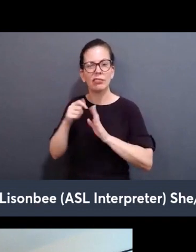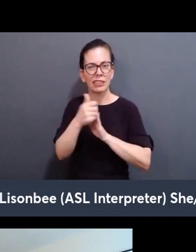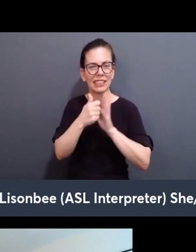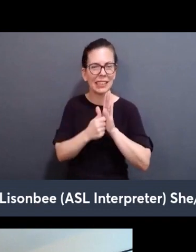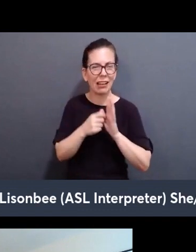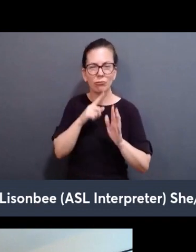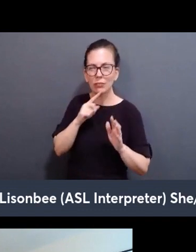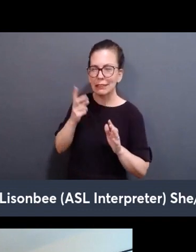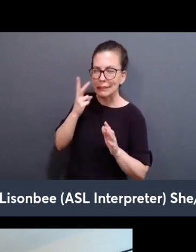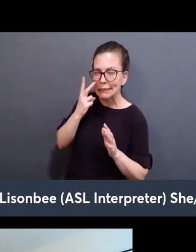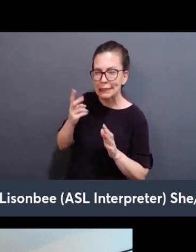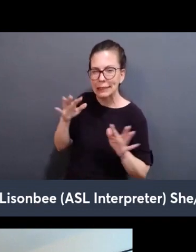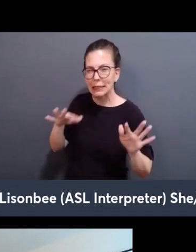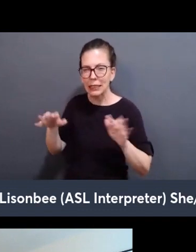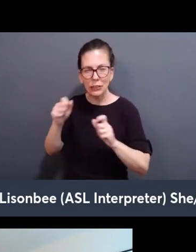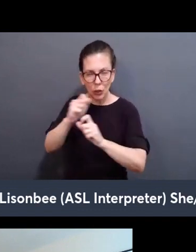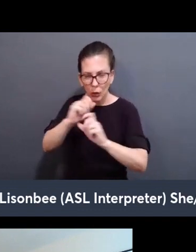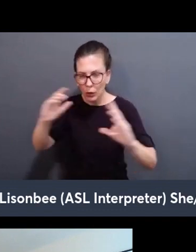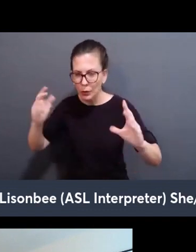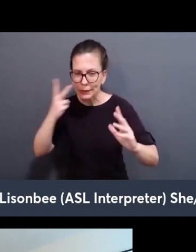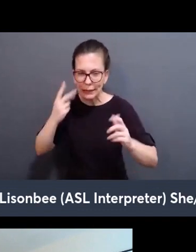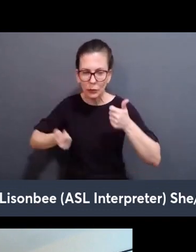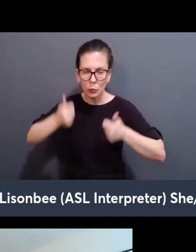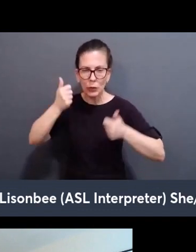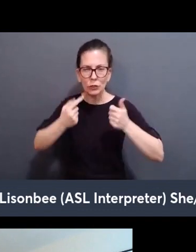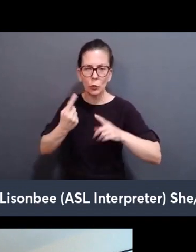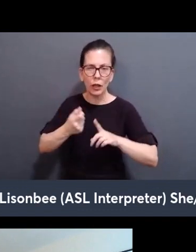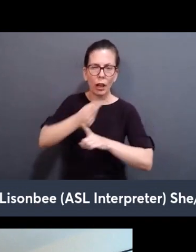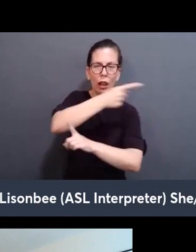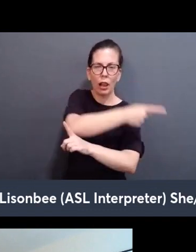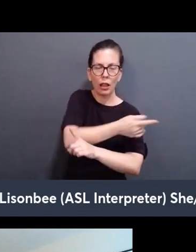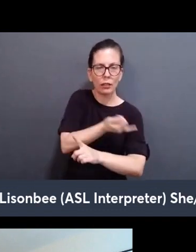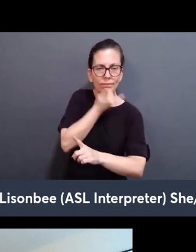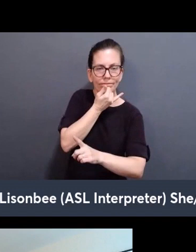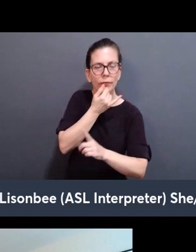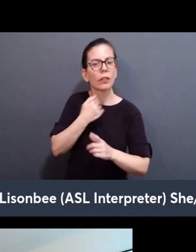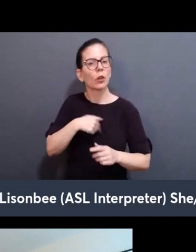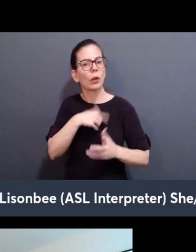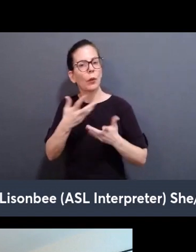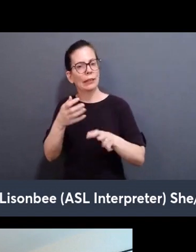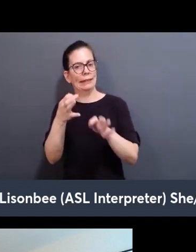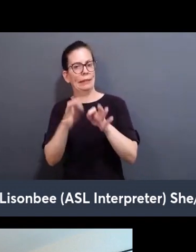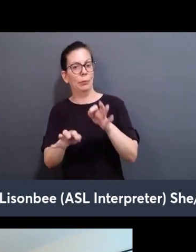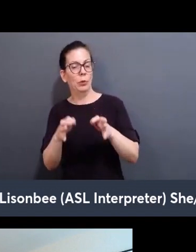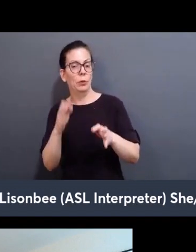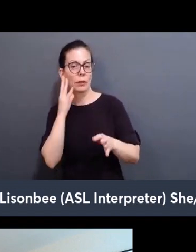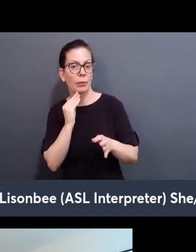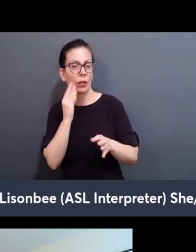and zoom into which one was the drifted one. So we do want to have a simplified experience where you get all of that experience